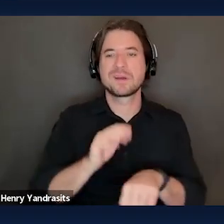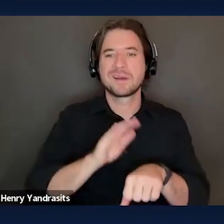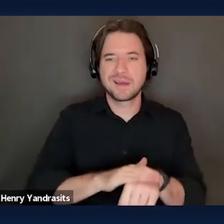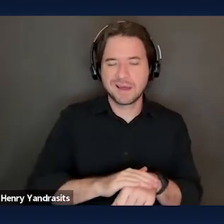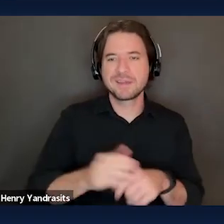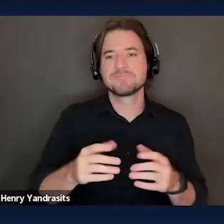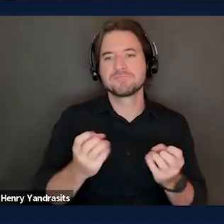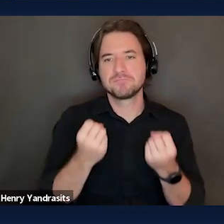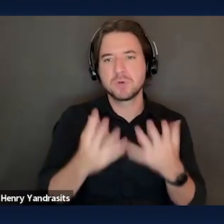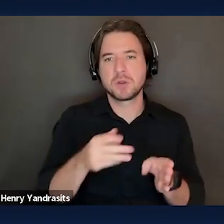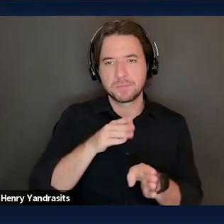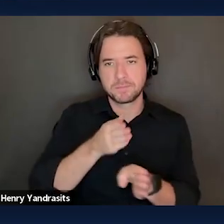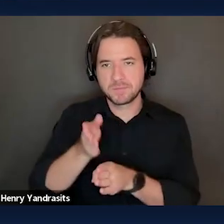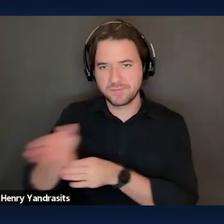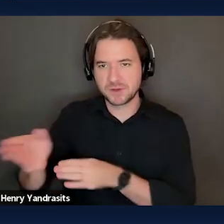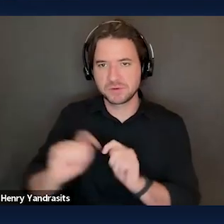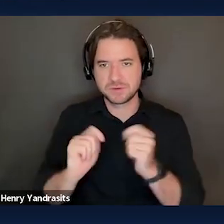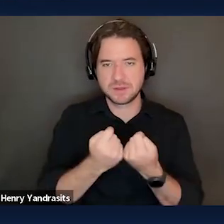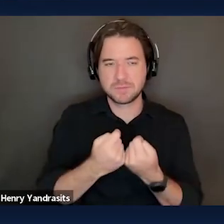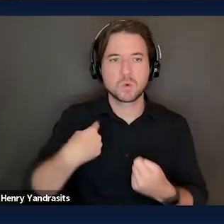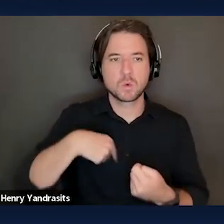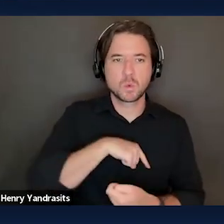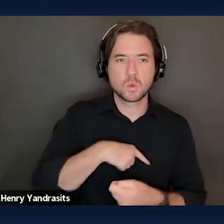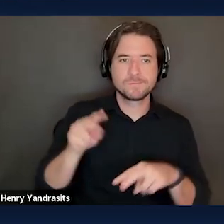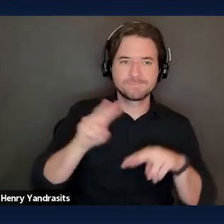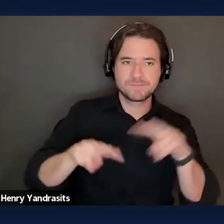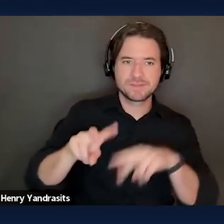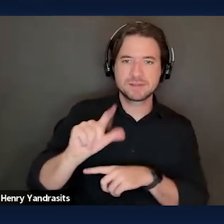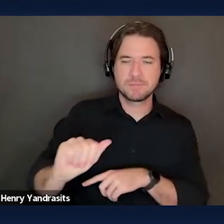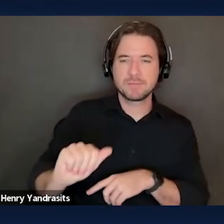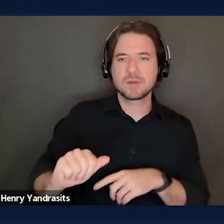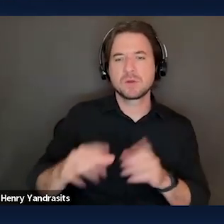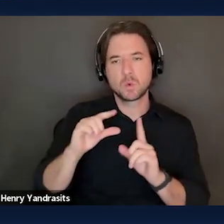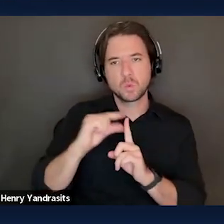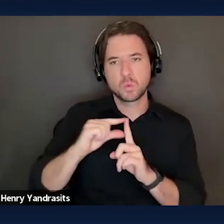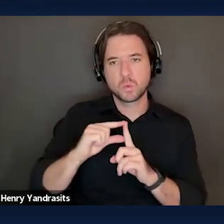Qualitatively, we analyze disability-related word exercises, which Laura Smith will go over.